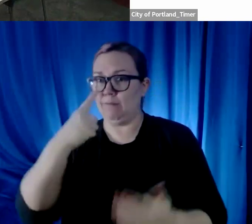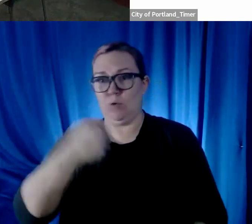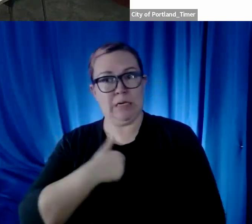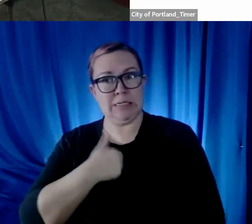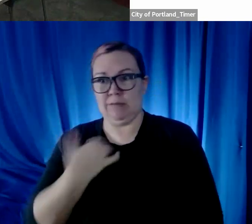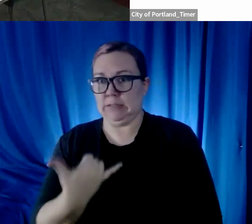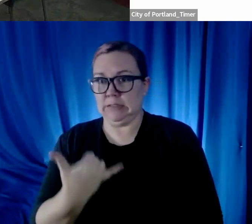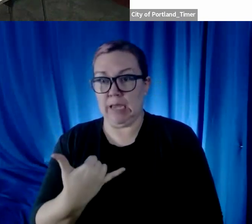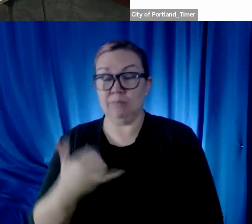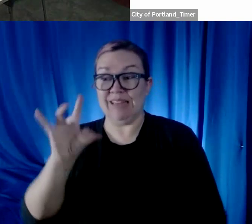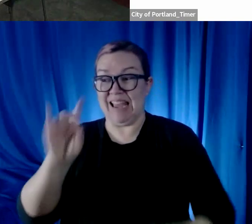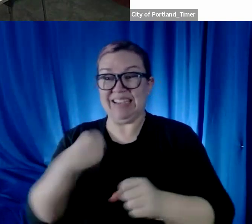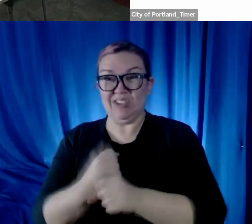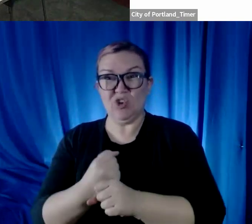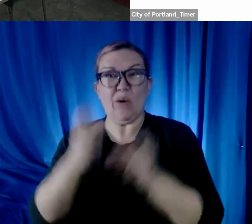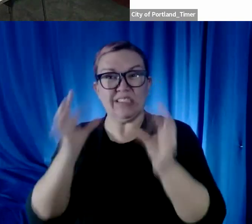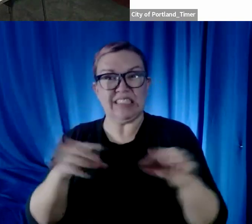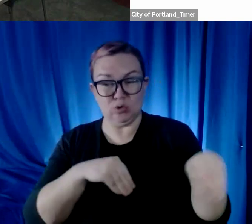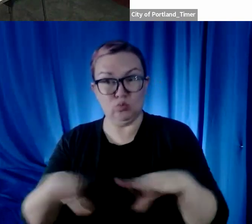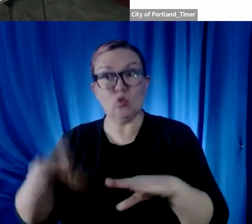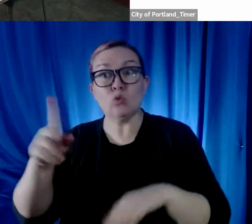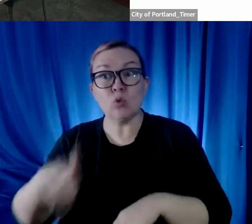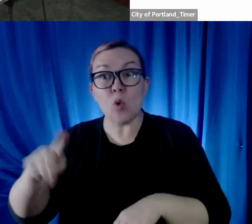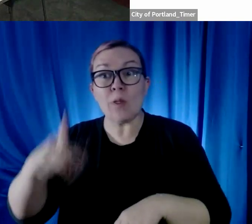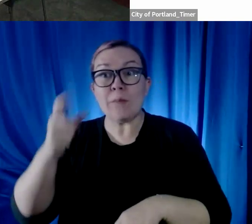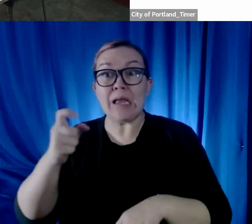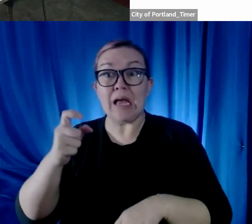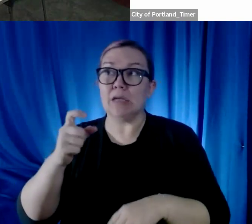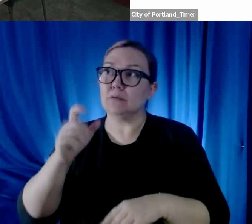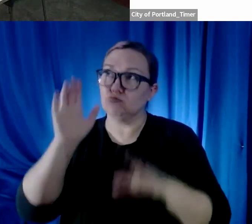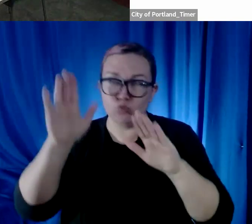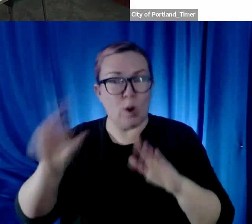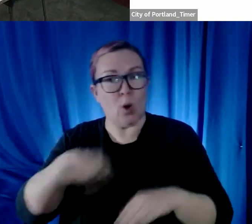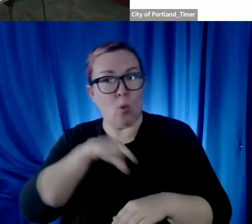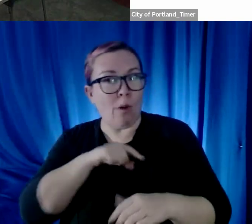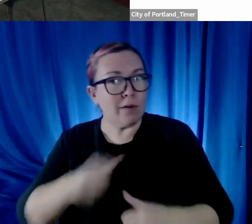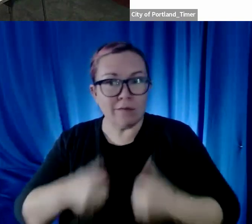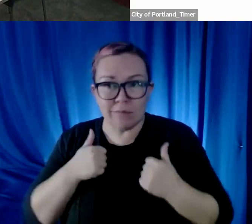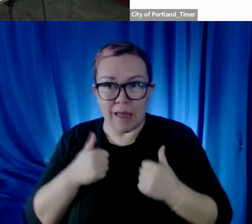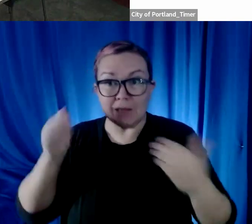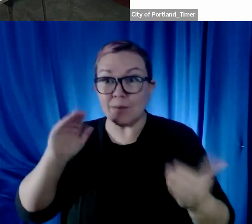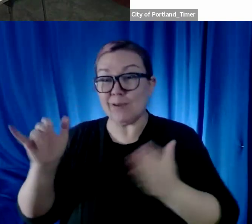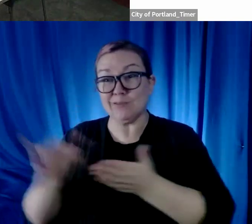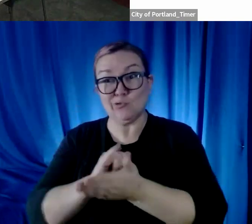Eight years ago, I made the decision to move to Portland because of the superior quality of life it offered over the New York City area.